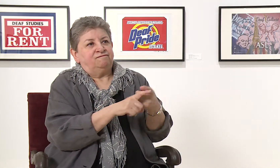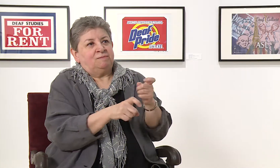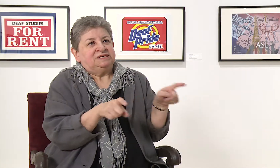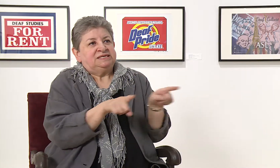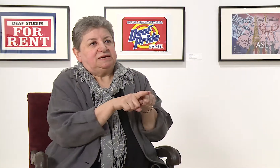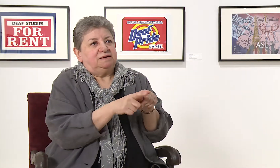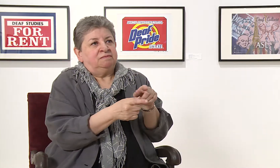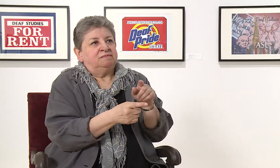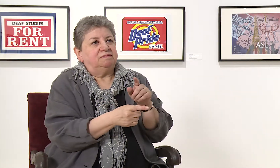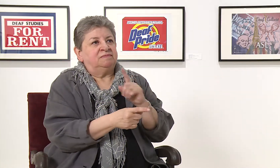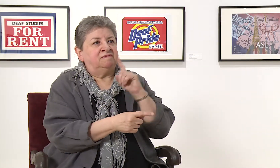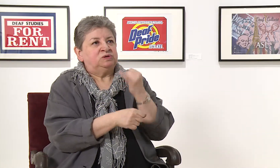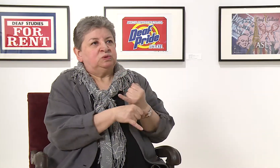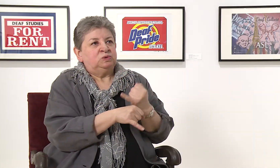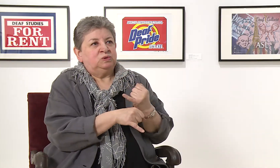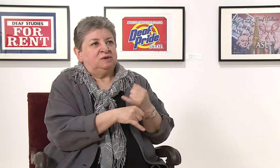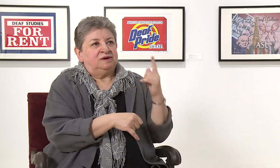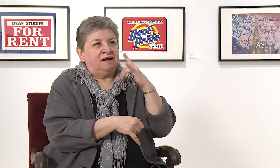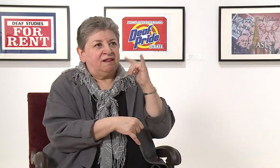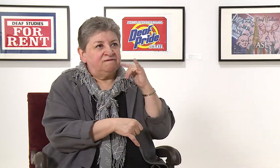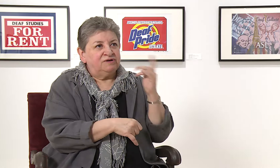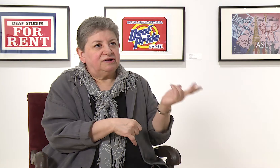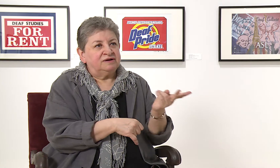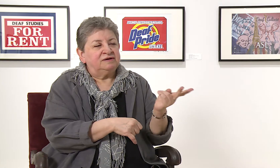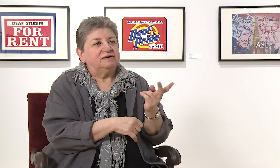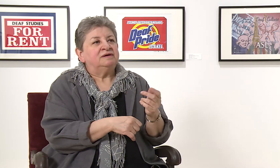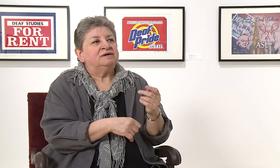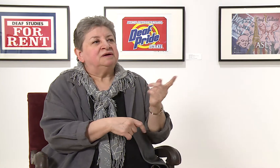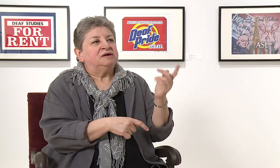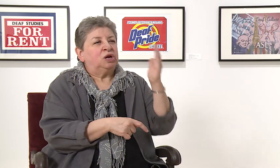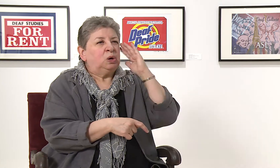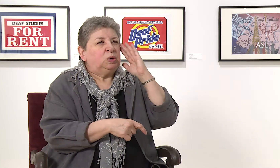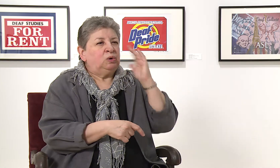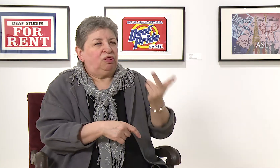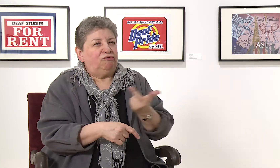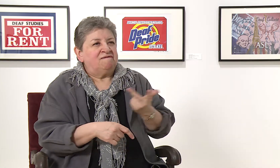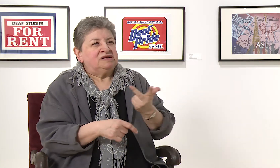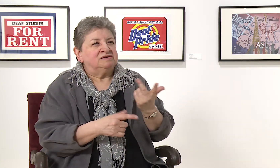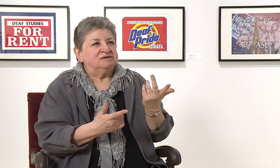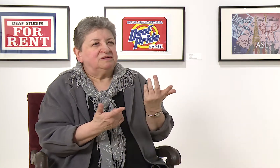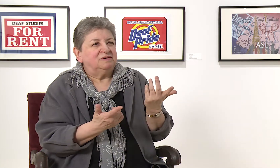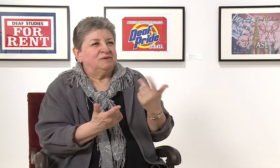The two of them were from the same residential school for the deaf in California.